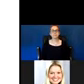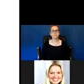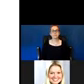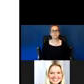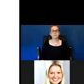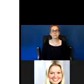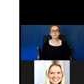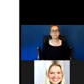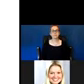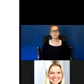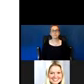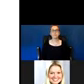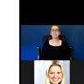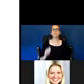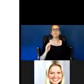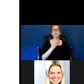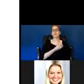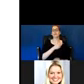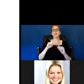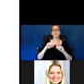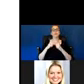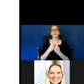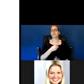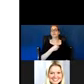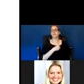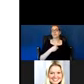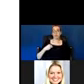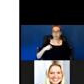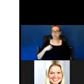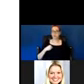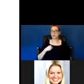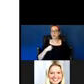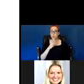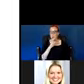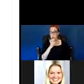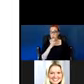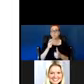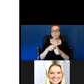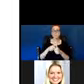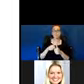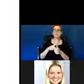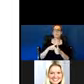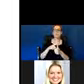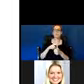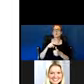So our team members. We have a nurse care manager who acts as our team lead,